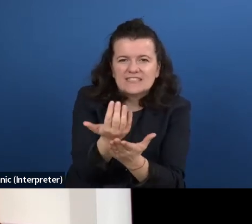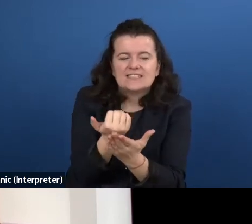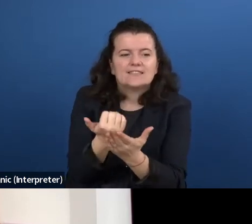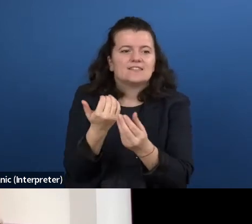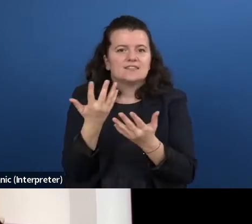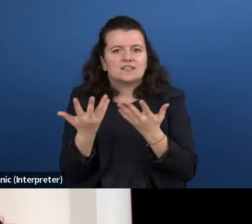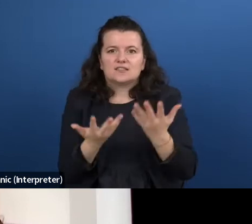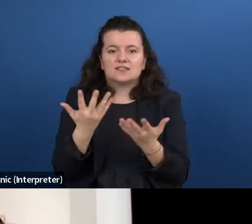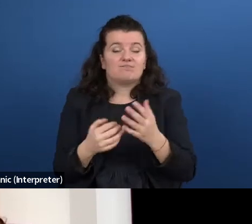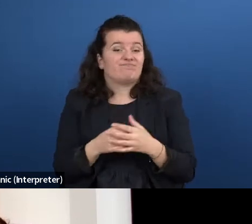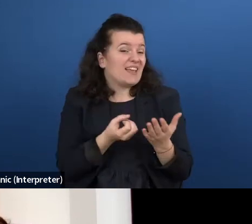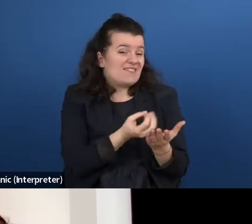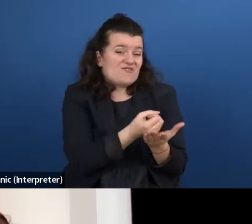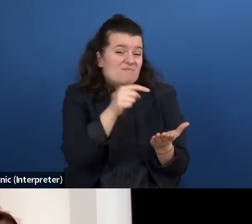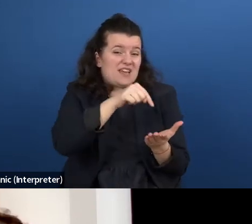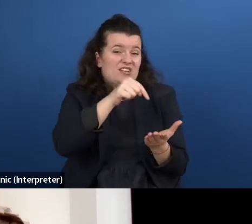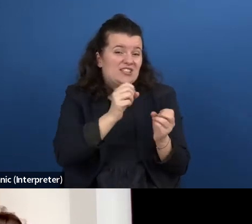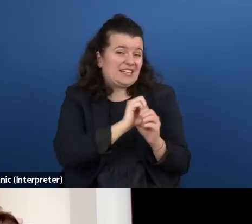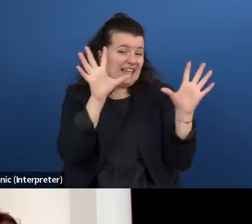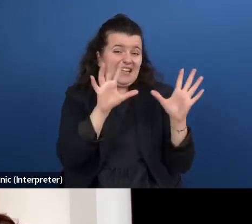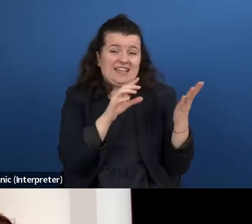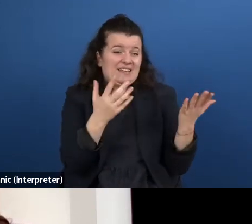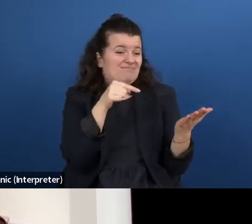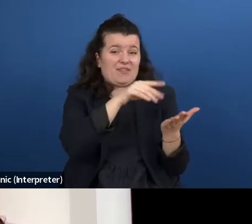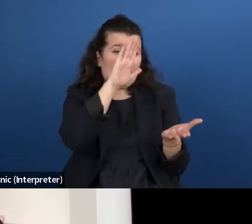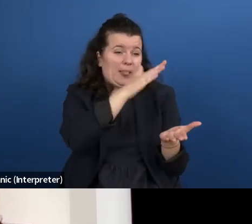We do have qualitative data which we think are relevant